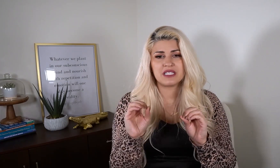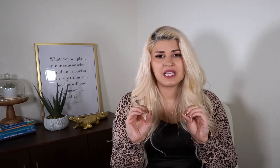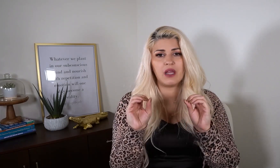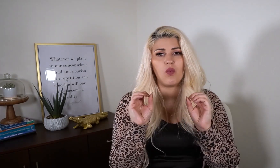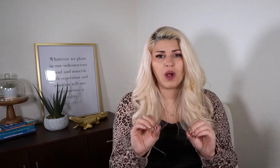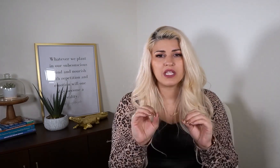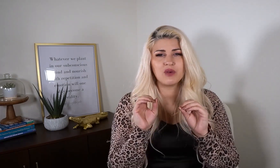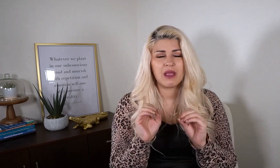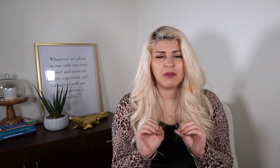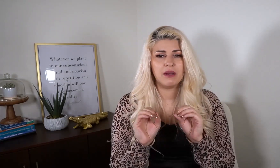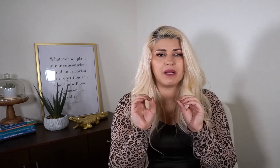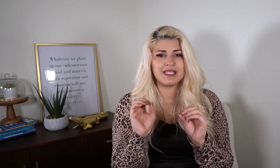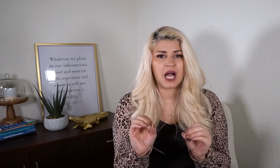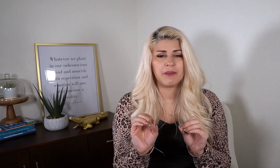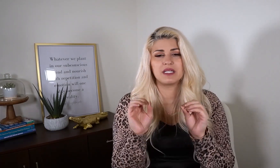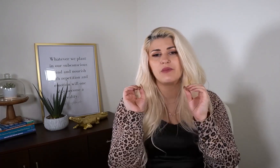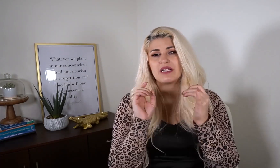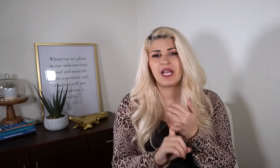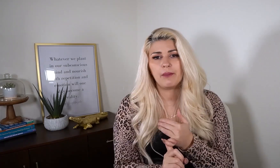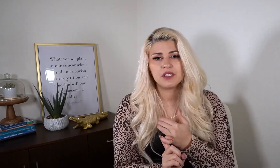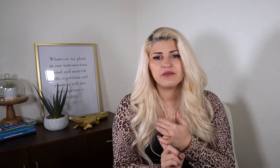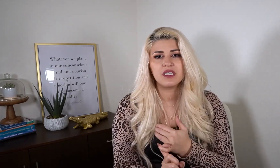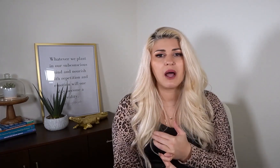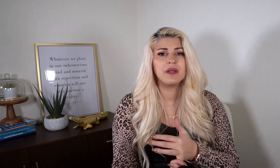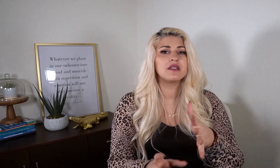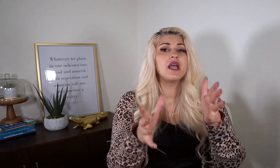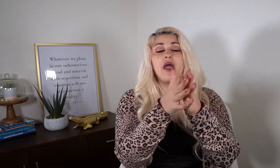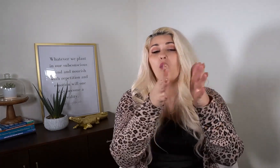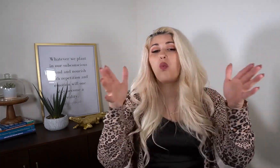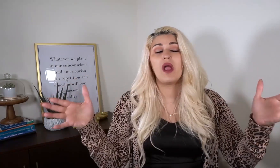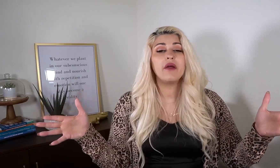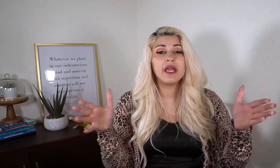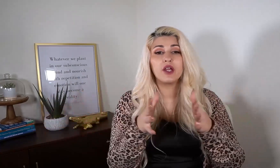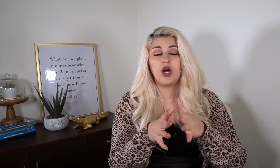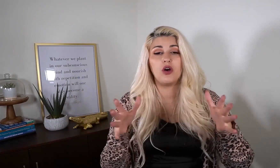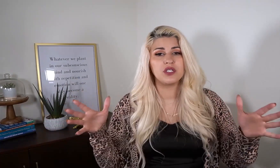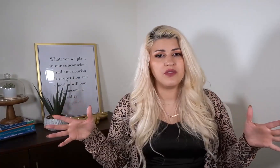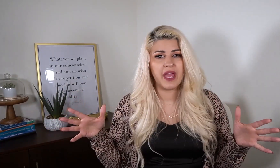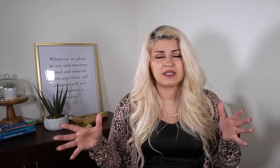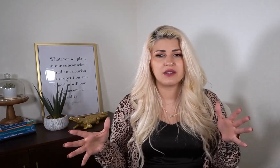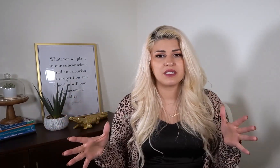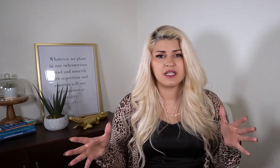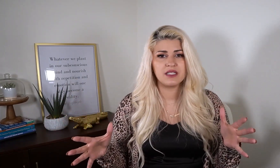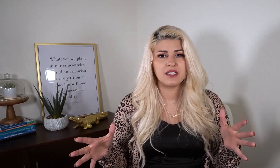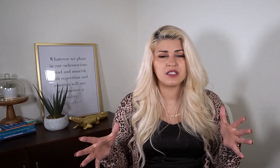and see what do I mean by topic, some examples of the topic, where it goes into ASL sentences,